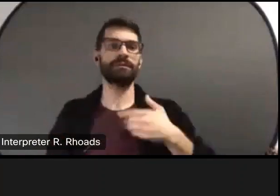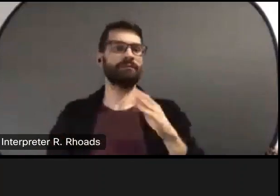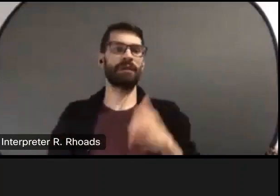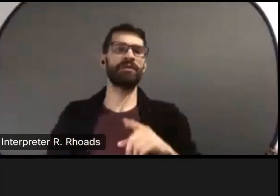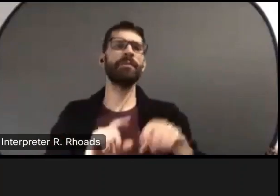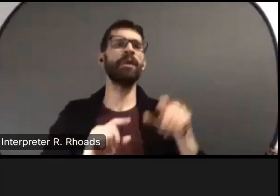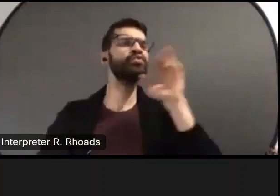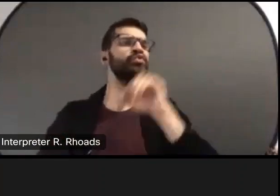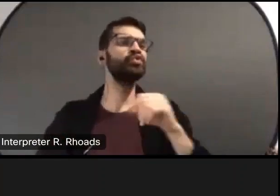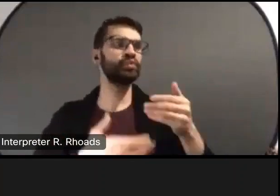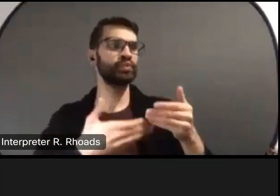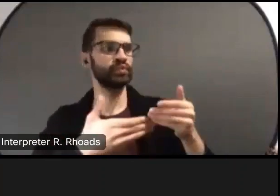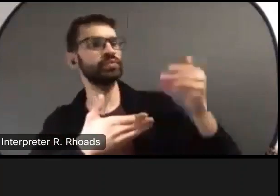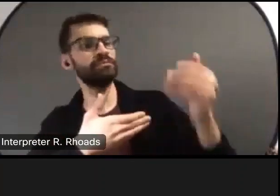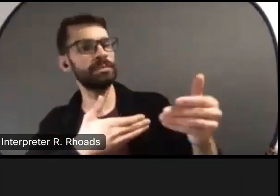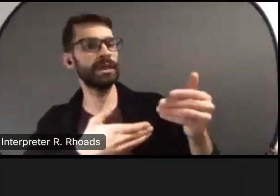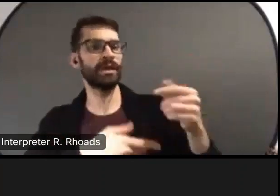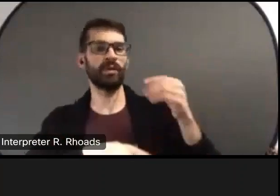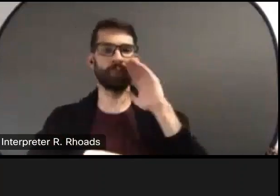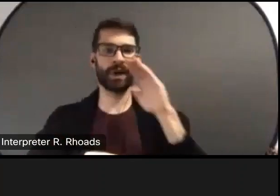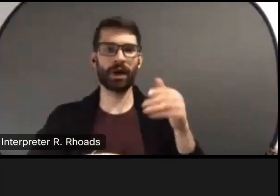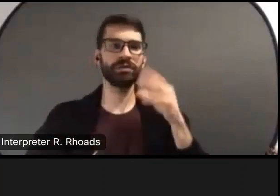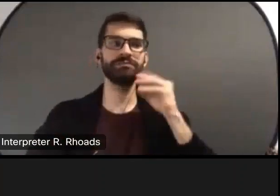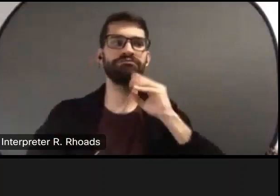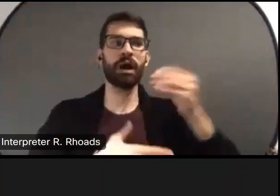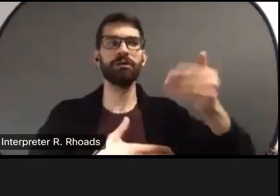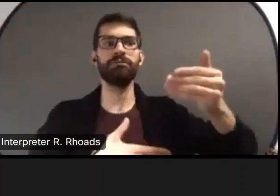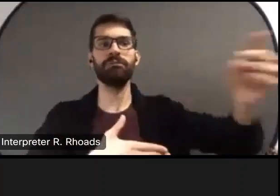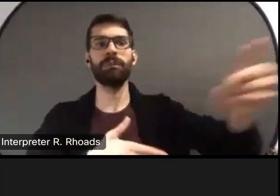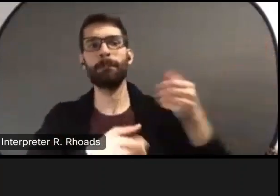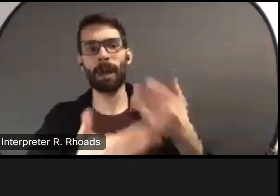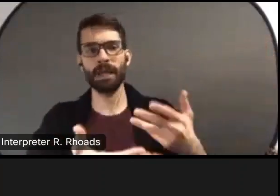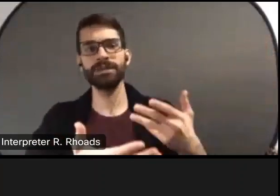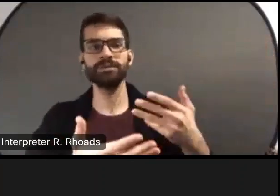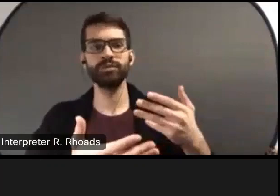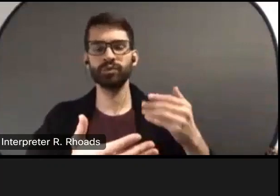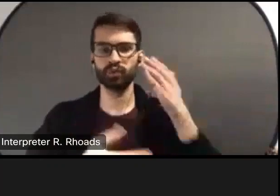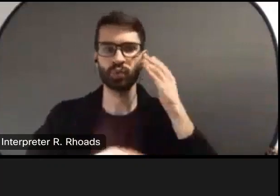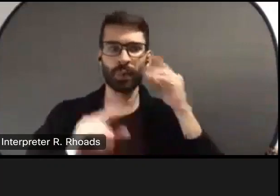we will probably have multiples in some, and many of them will be communication ... but there could,